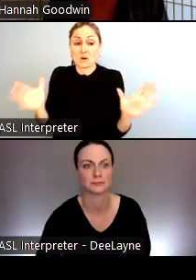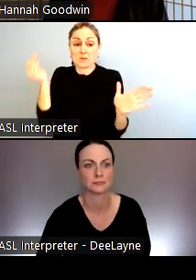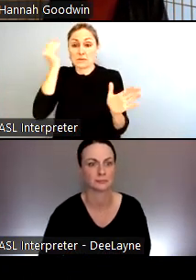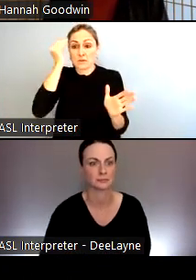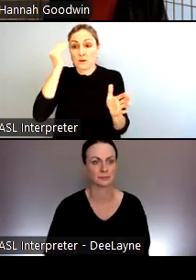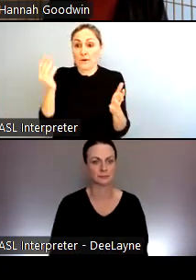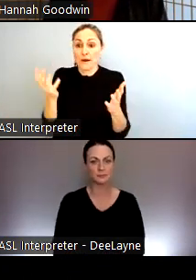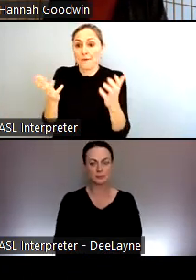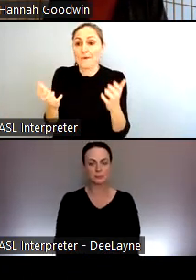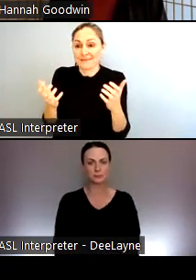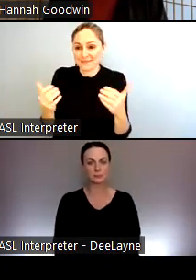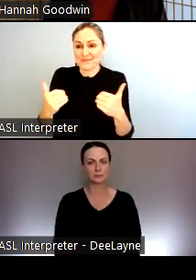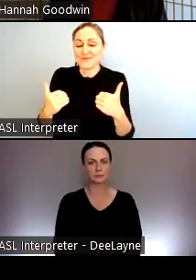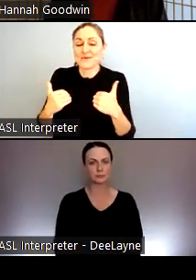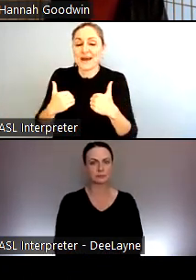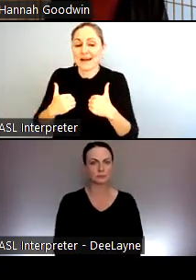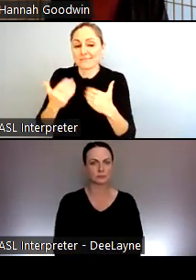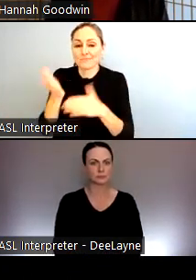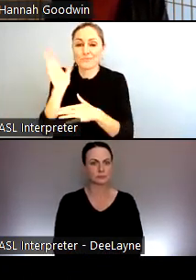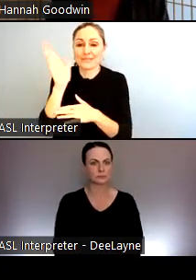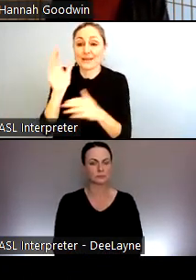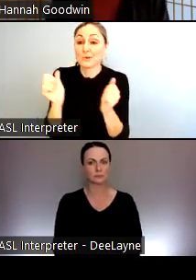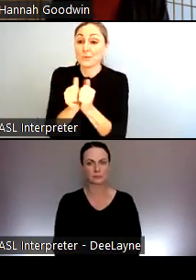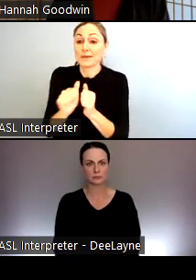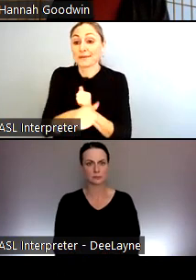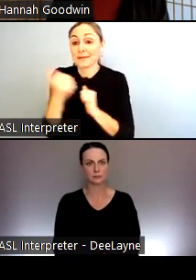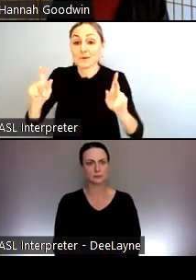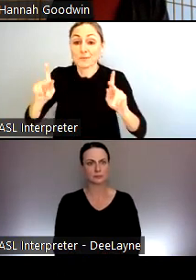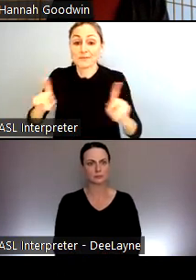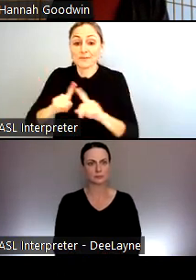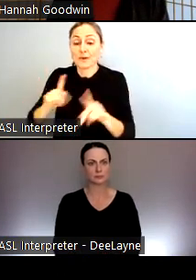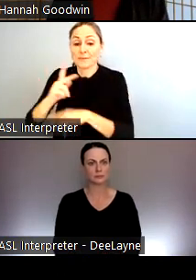to present with someone from a different type of institution